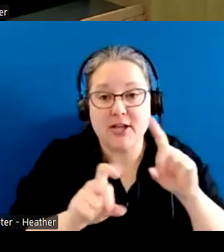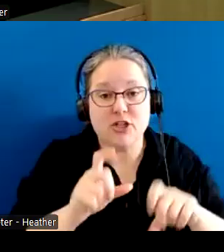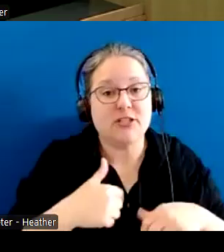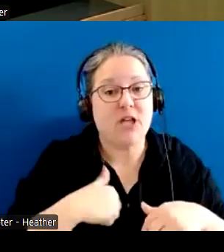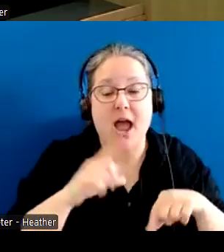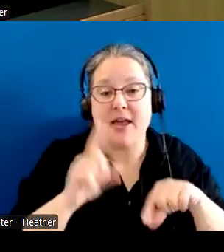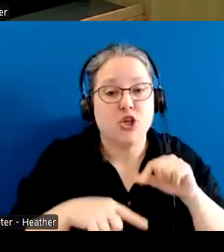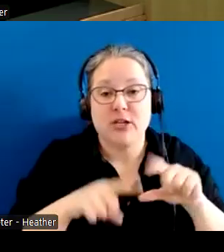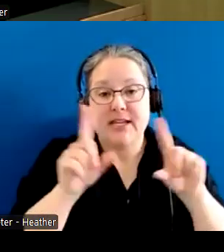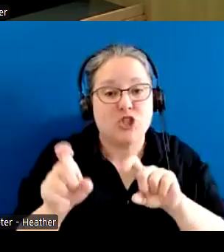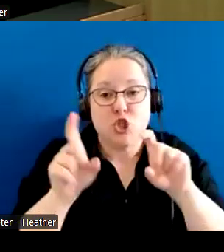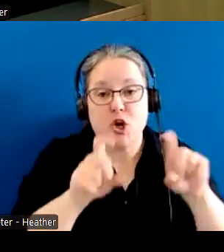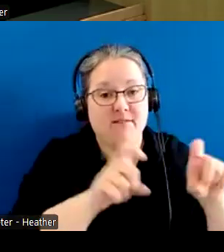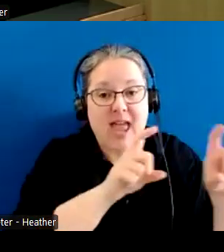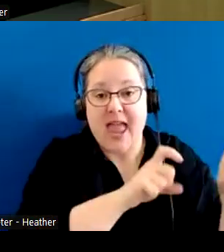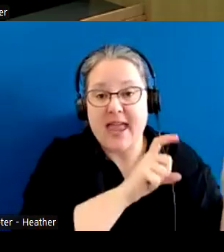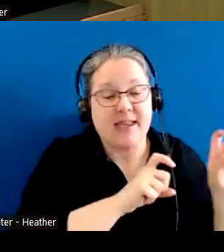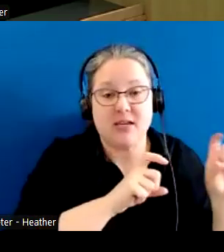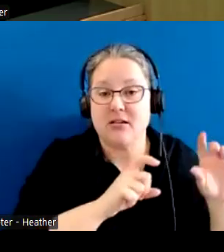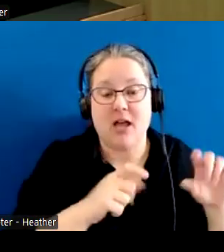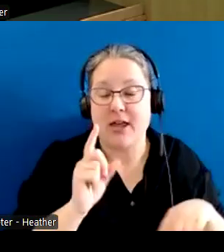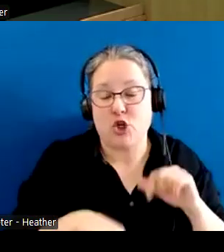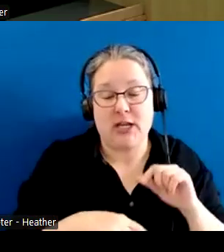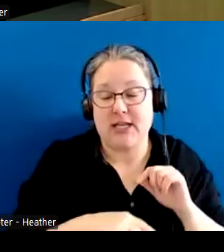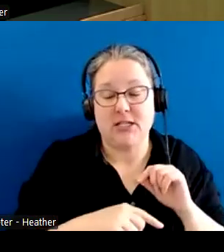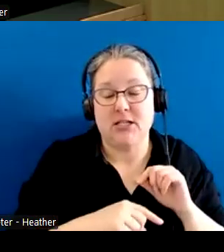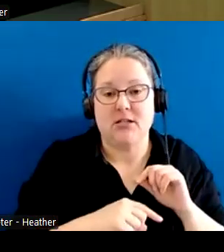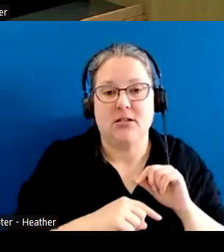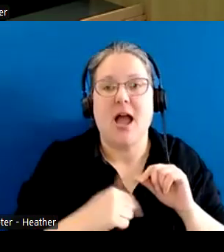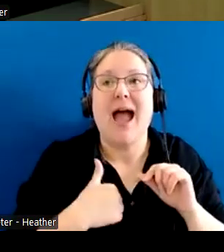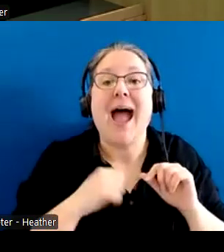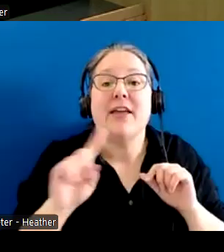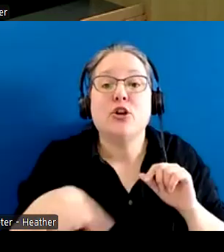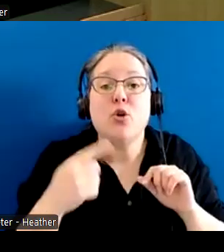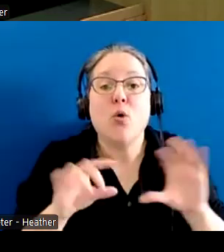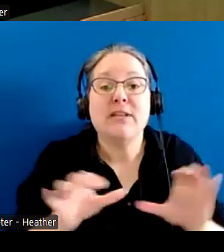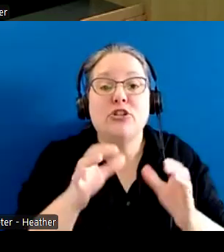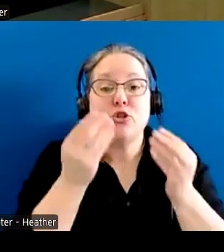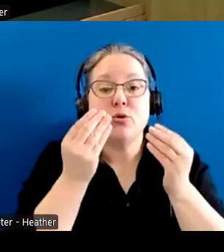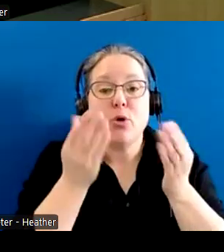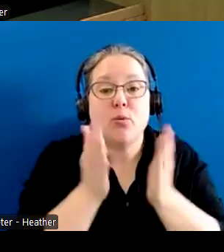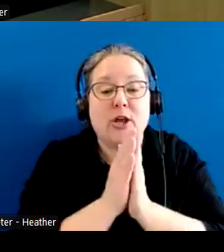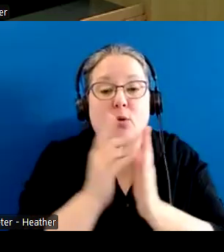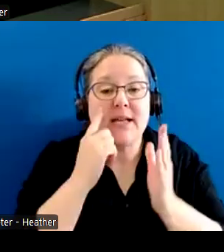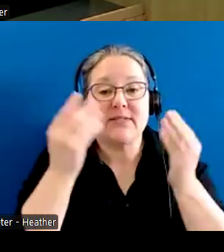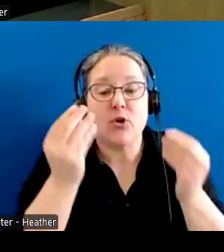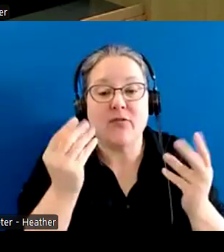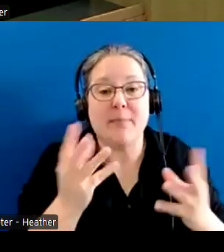quantitative you know um uh you know surveys. Uh we could only do requests for information and all